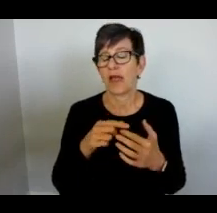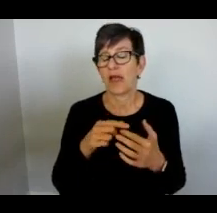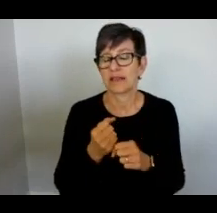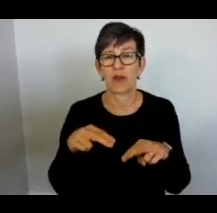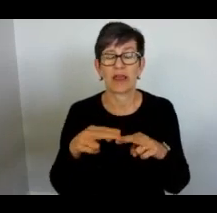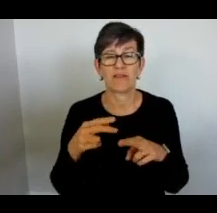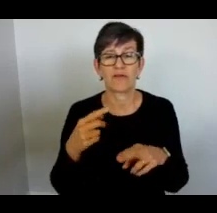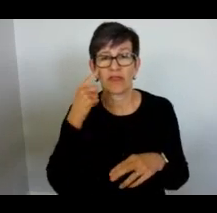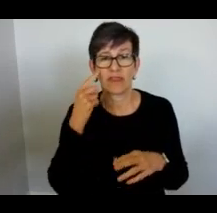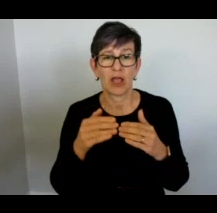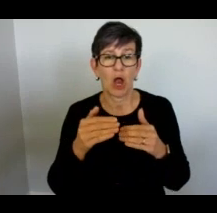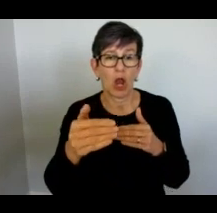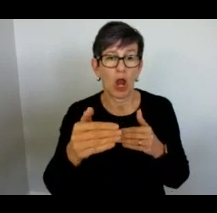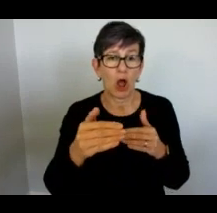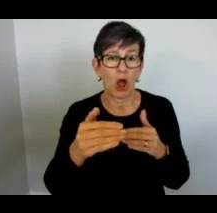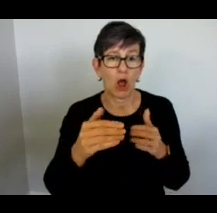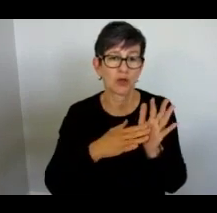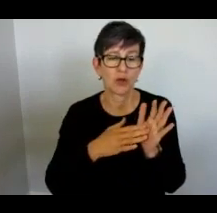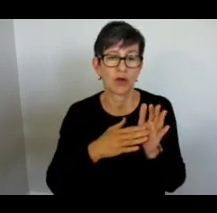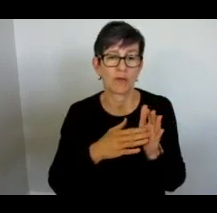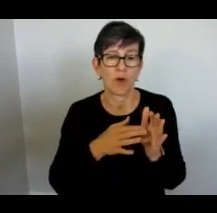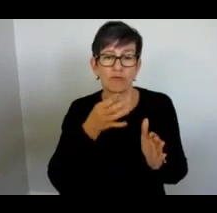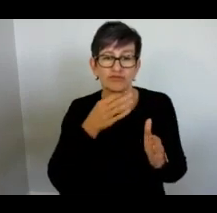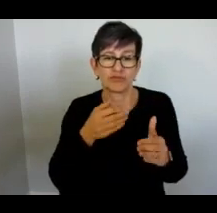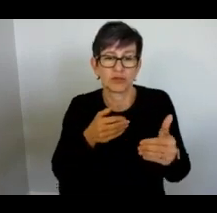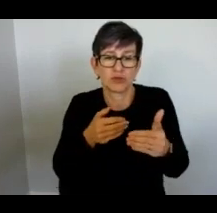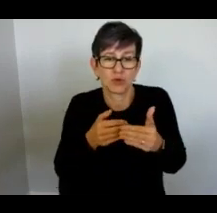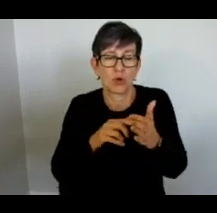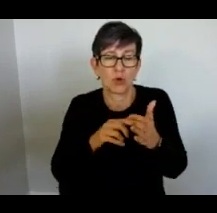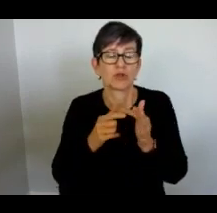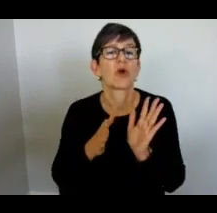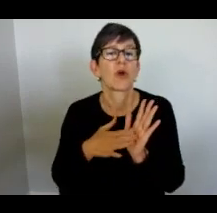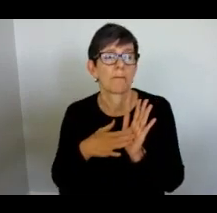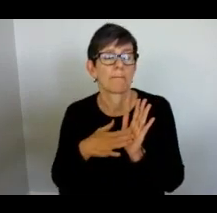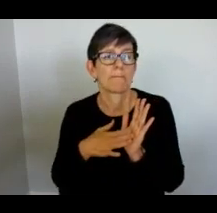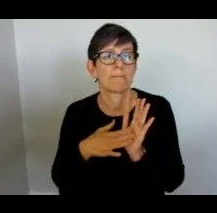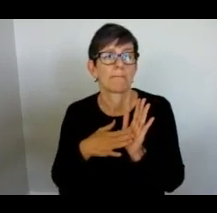is appropriate and that's ultimately based on an assessment of the strength of the evidence.